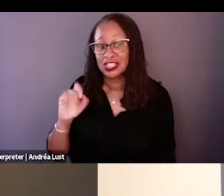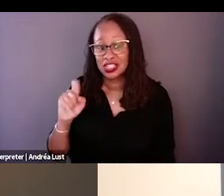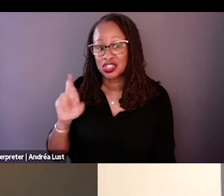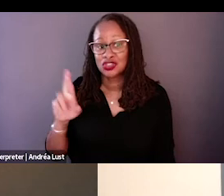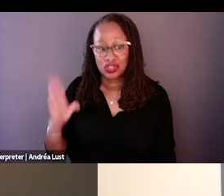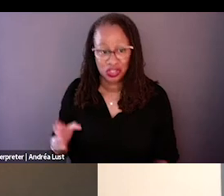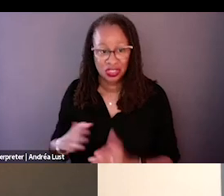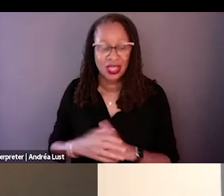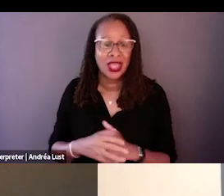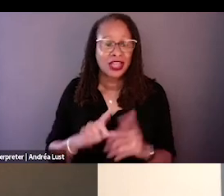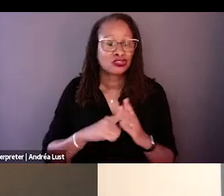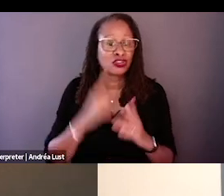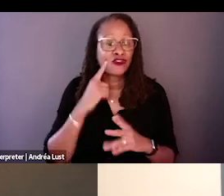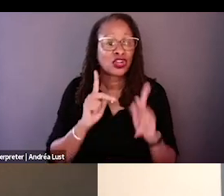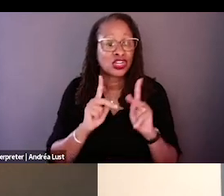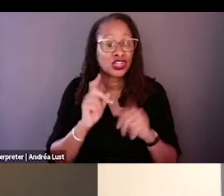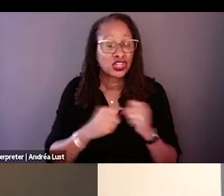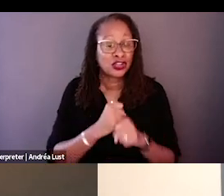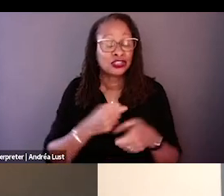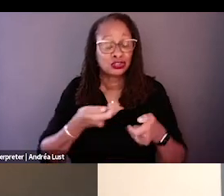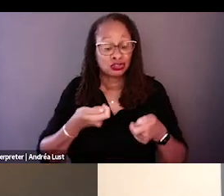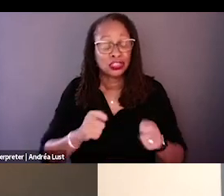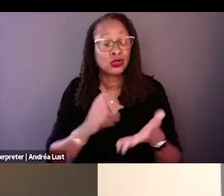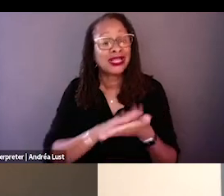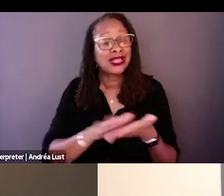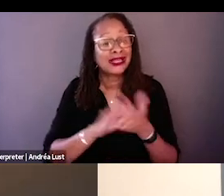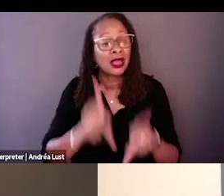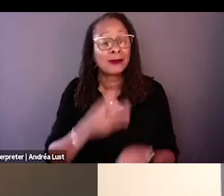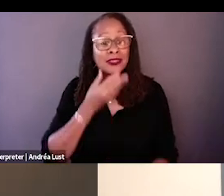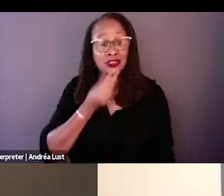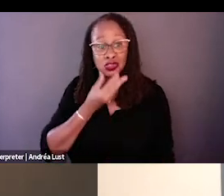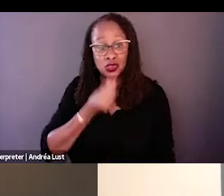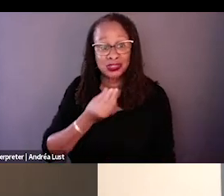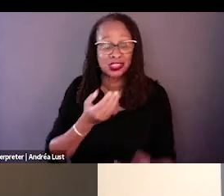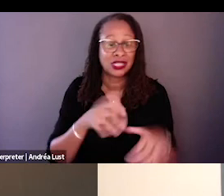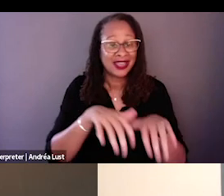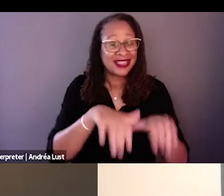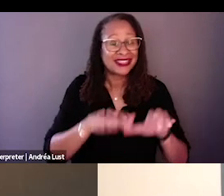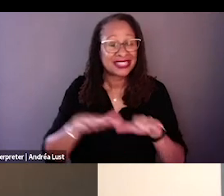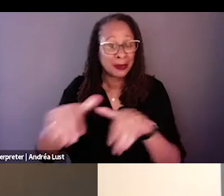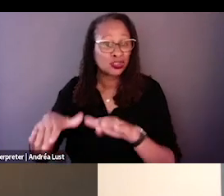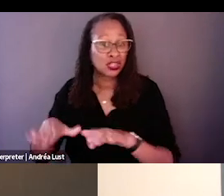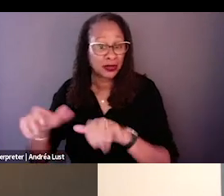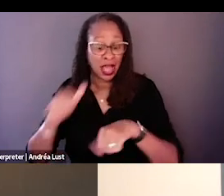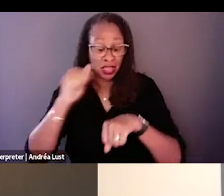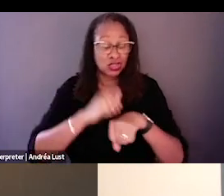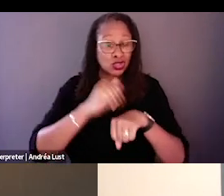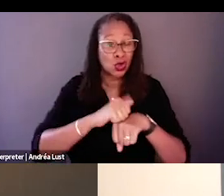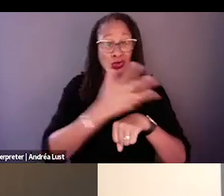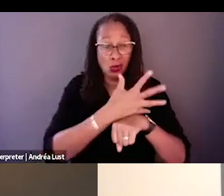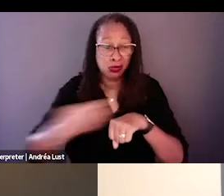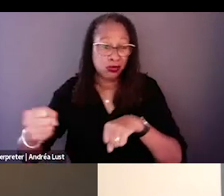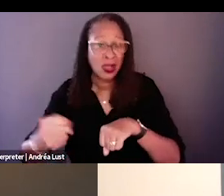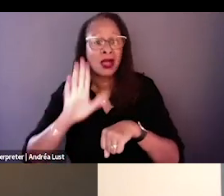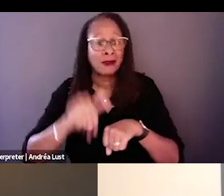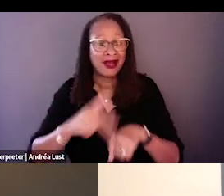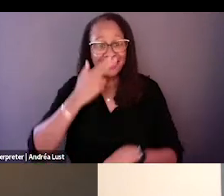A few years ago when I went, there was nothing to see, as I said in the film.